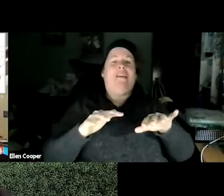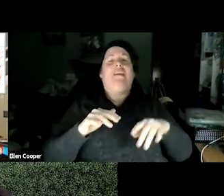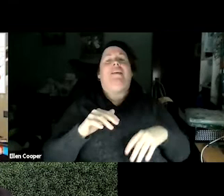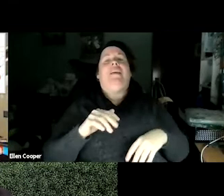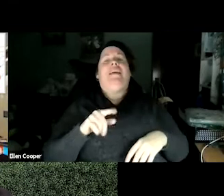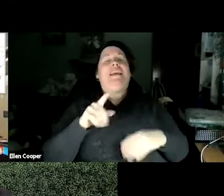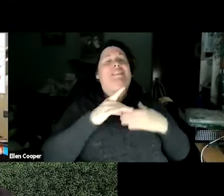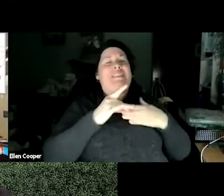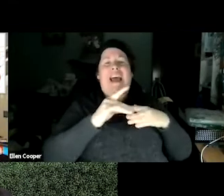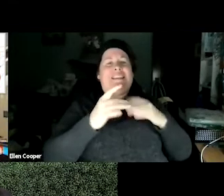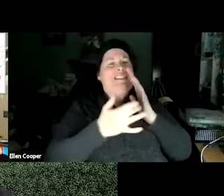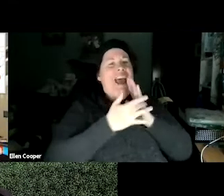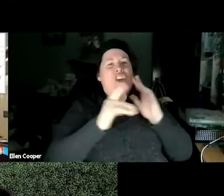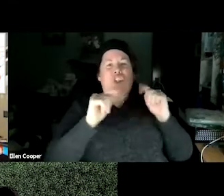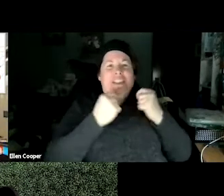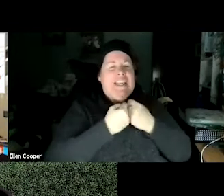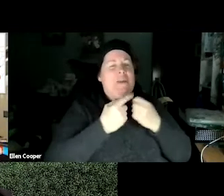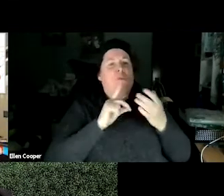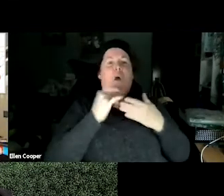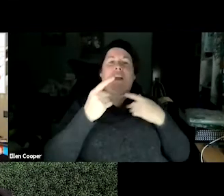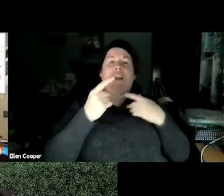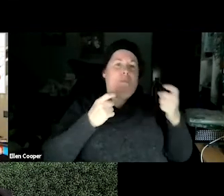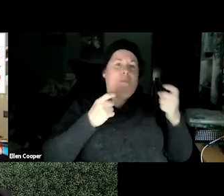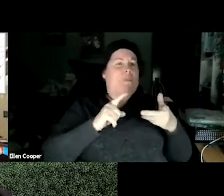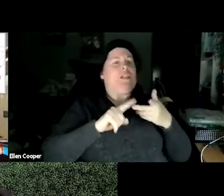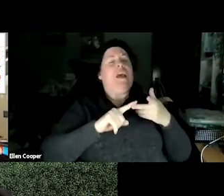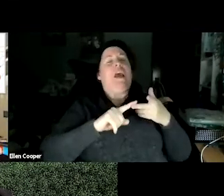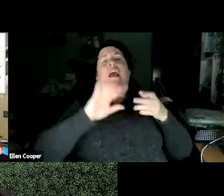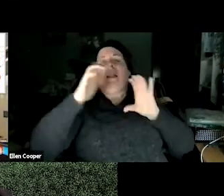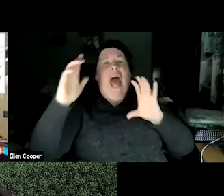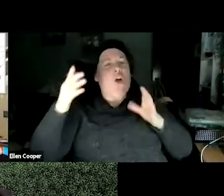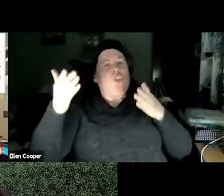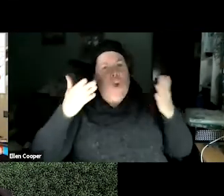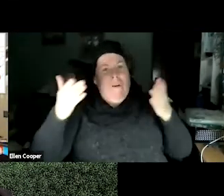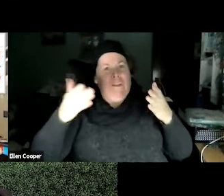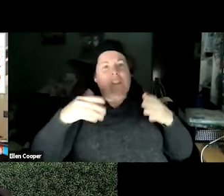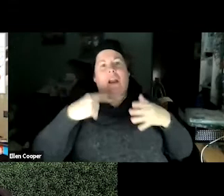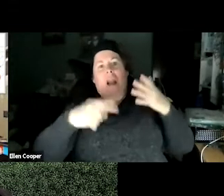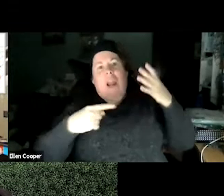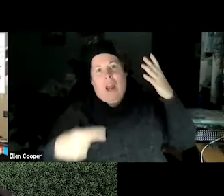teams product development product management strategy Marketing Cloud service delivery. Rick Mislan: I met. I'm going to jump in here really quickly. I met